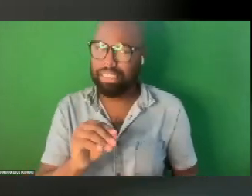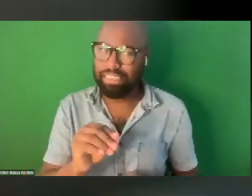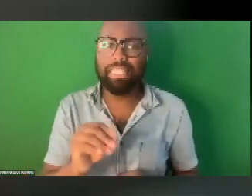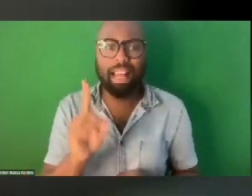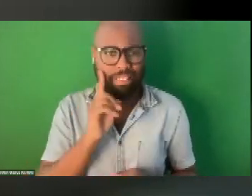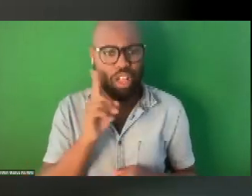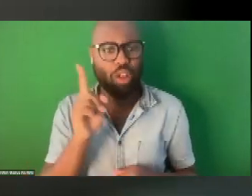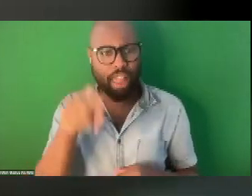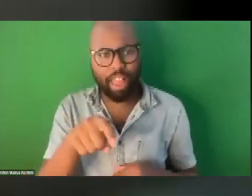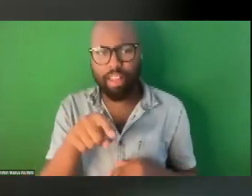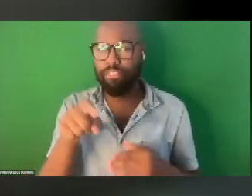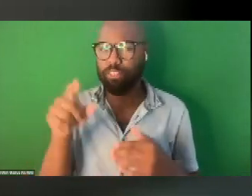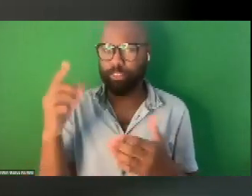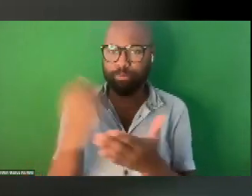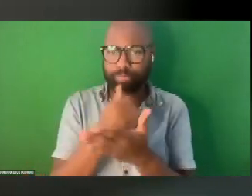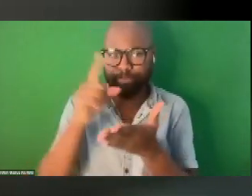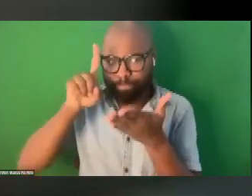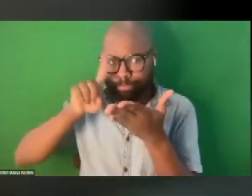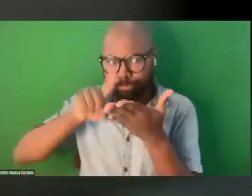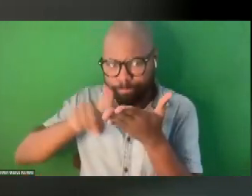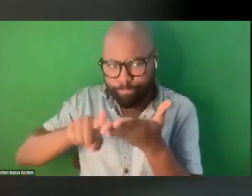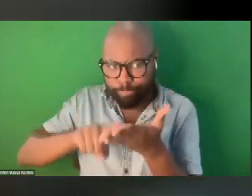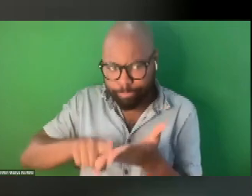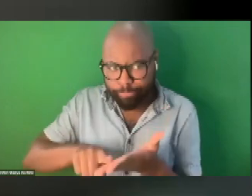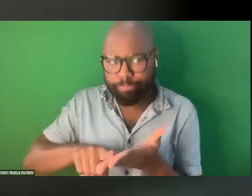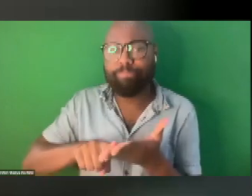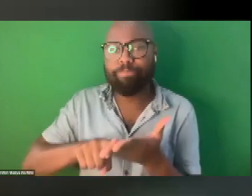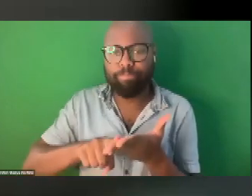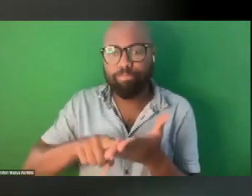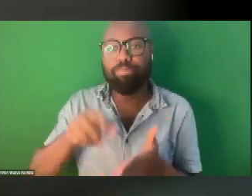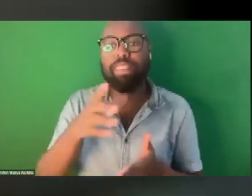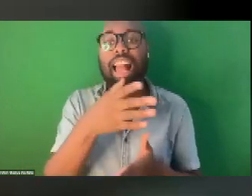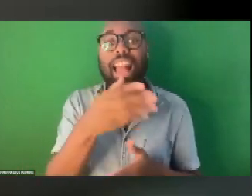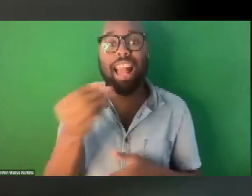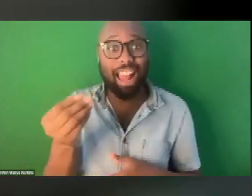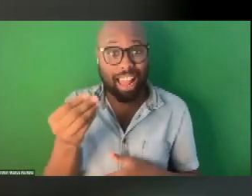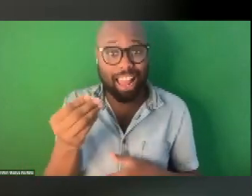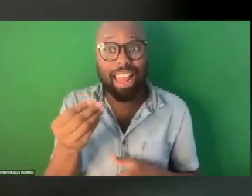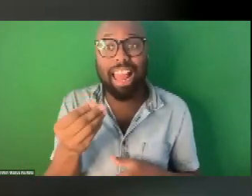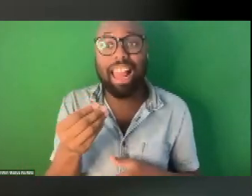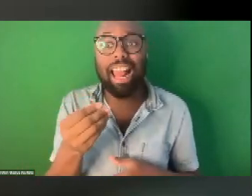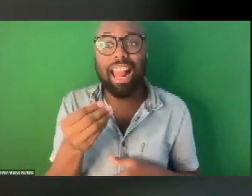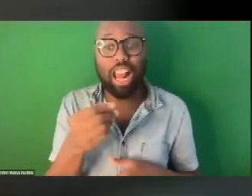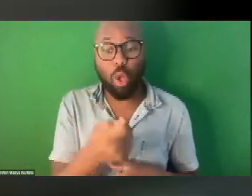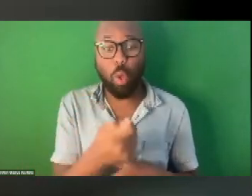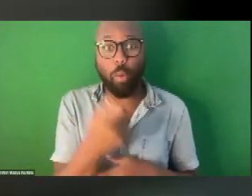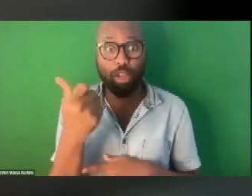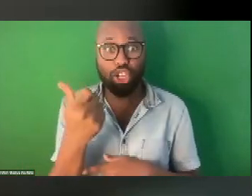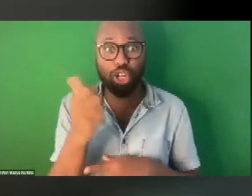at the omission of people in supervisory roles,